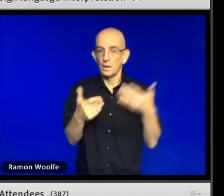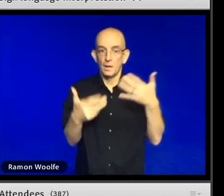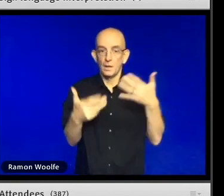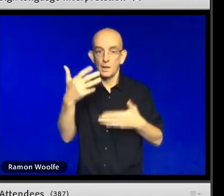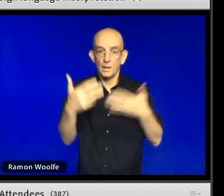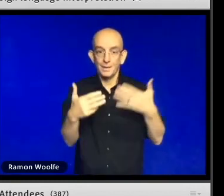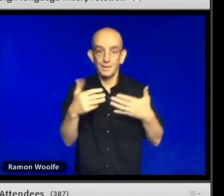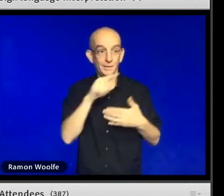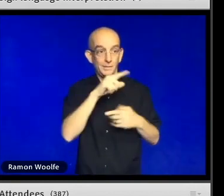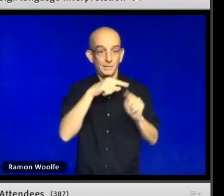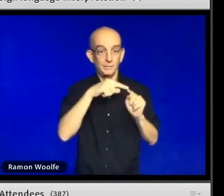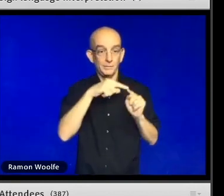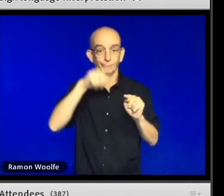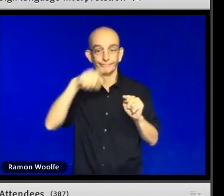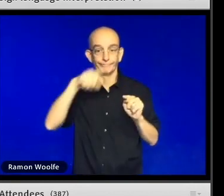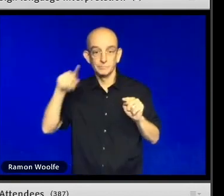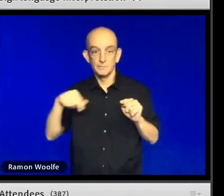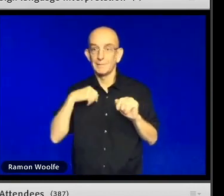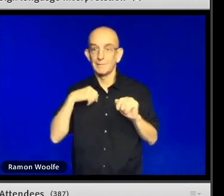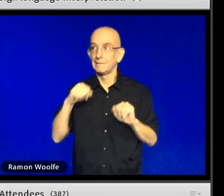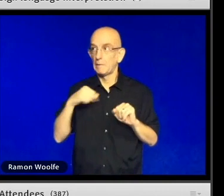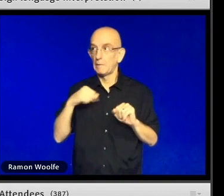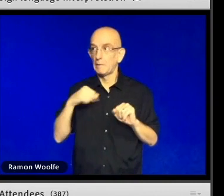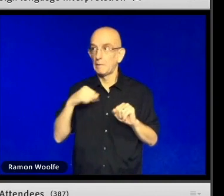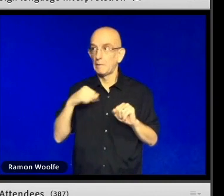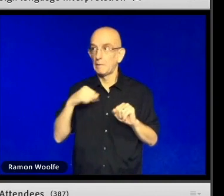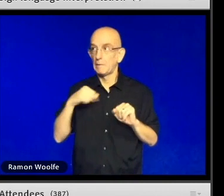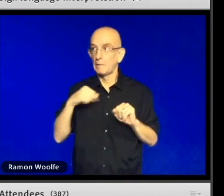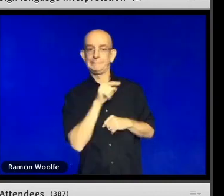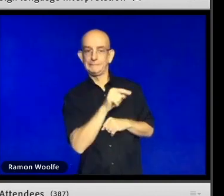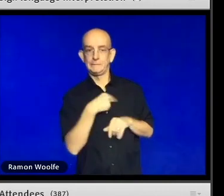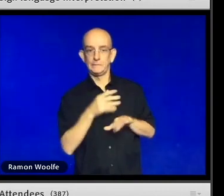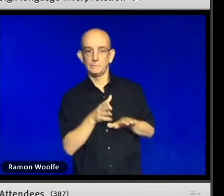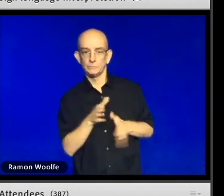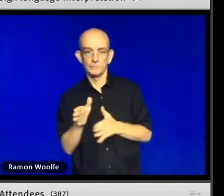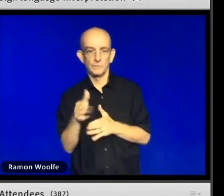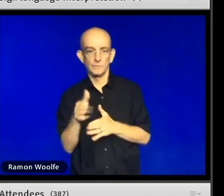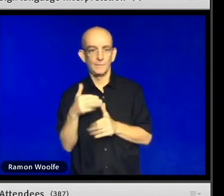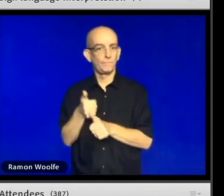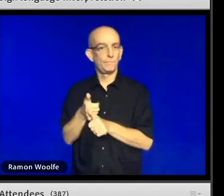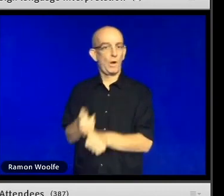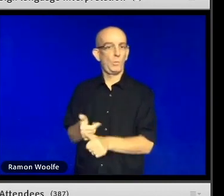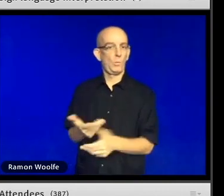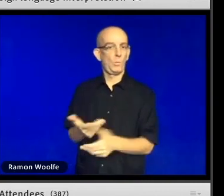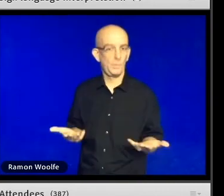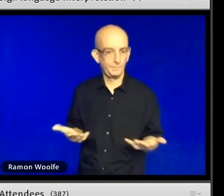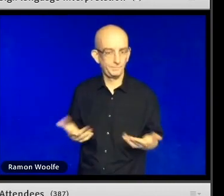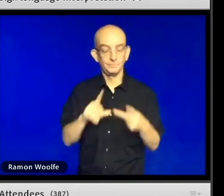have the health care here is not as strong as ‑‑ everywhere is difficult, but because